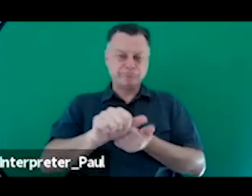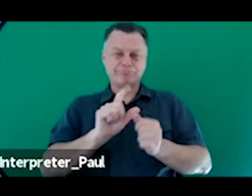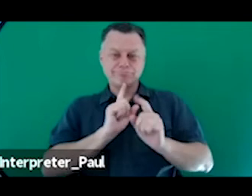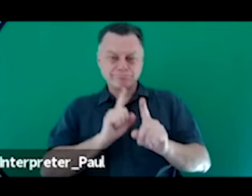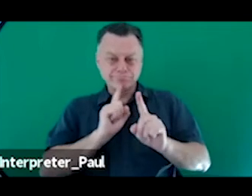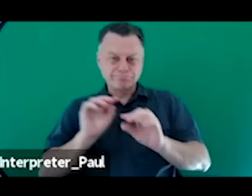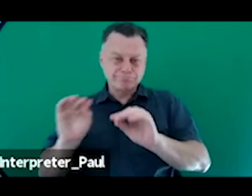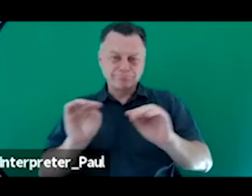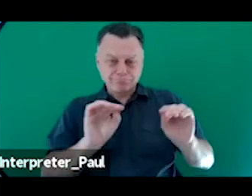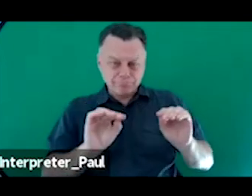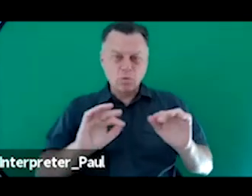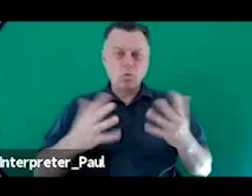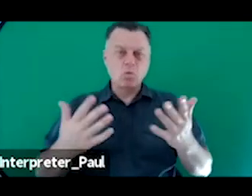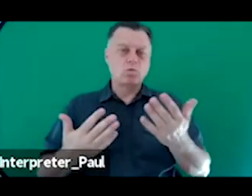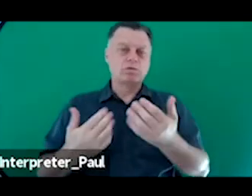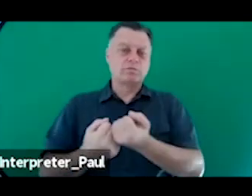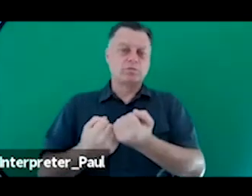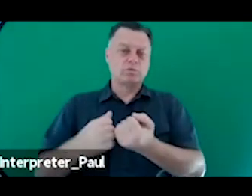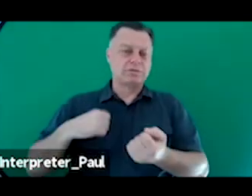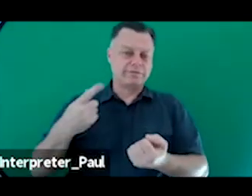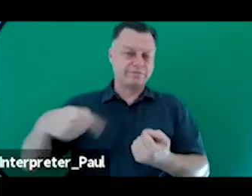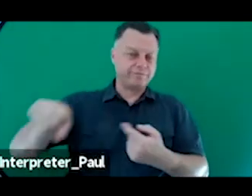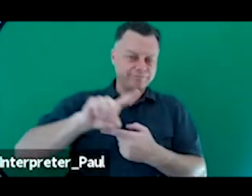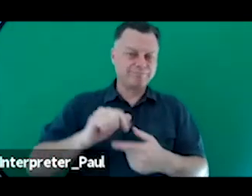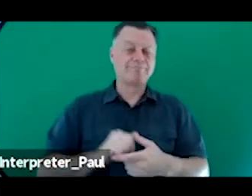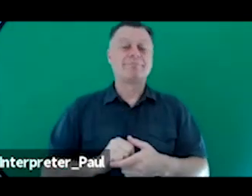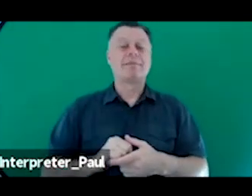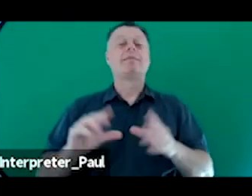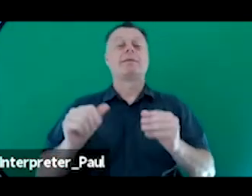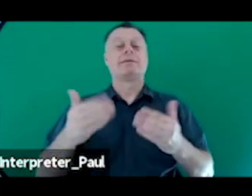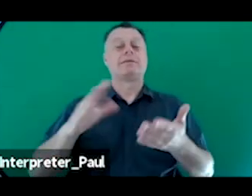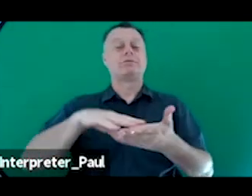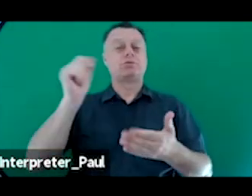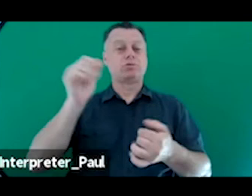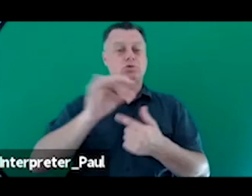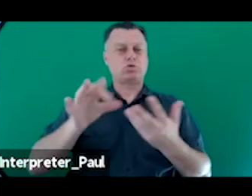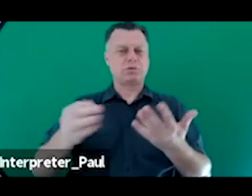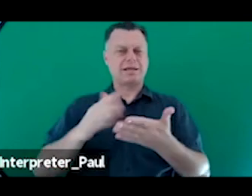and giving our students choices about how they continue to keep with us and how they